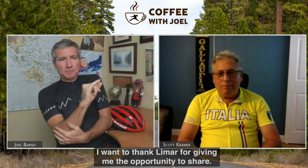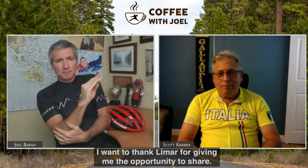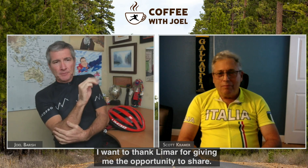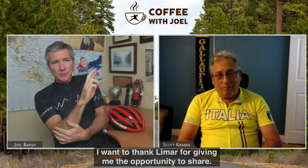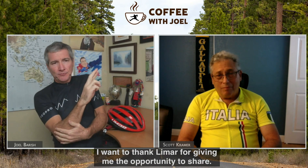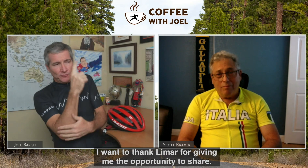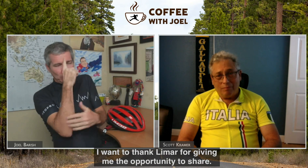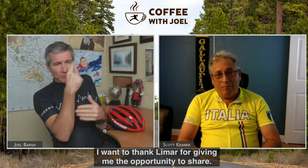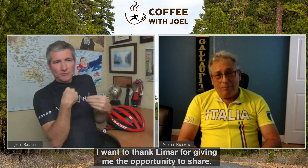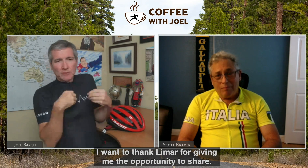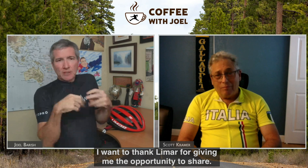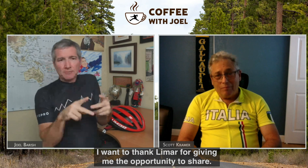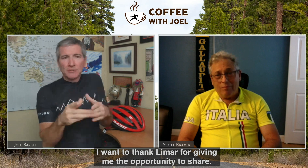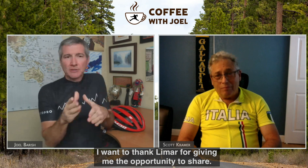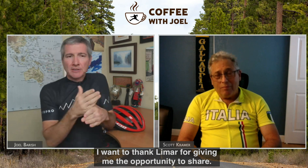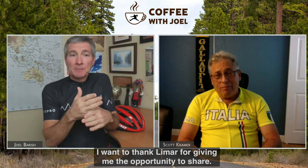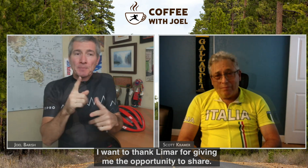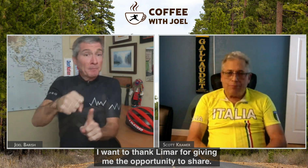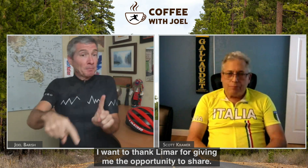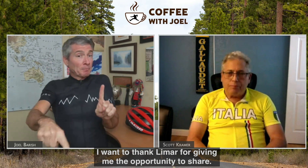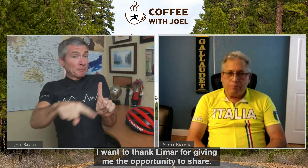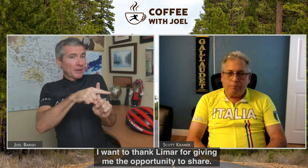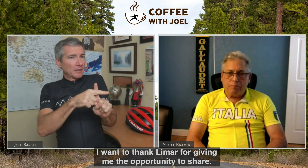I want to thank Limar for giving me the opportunity to share.